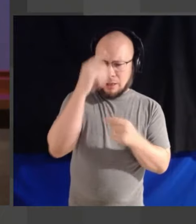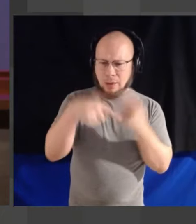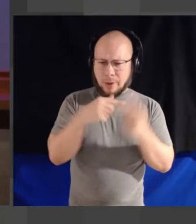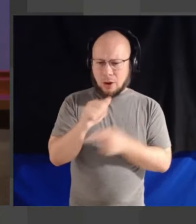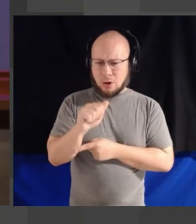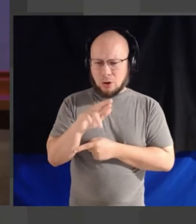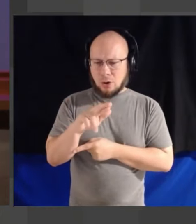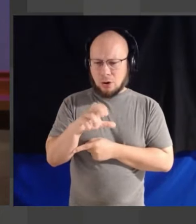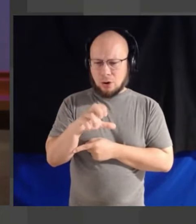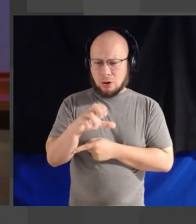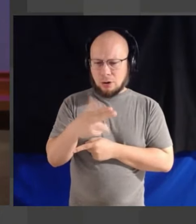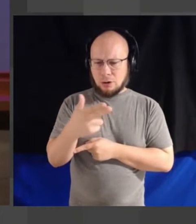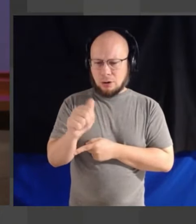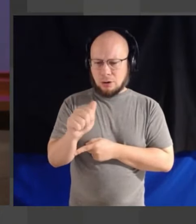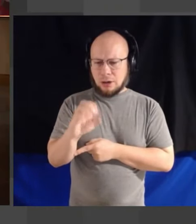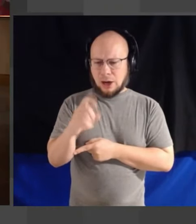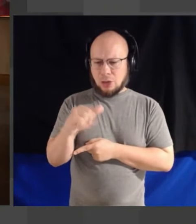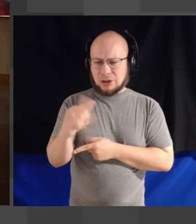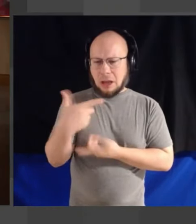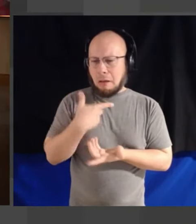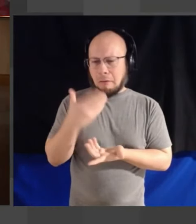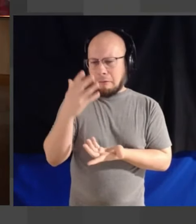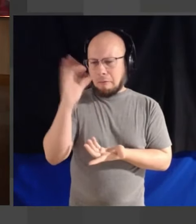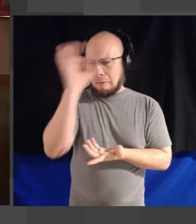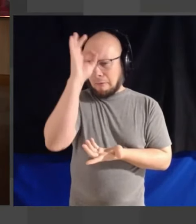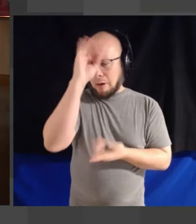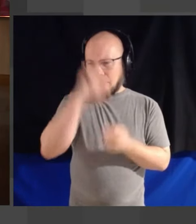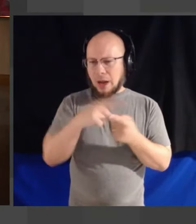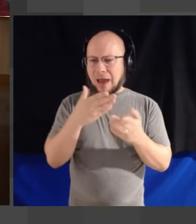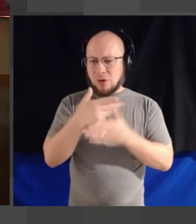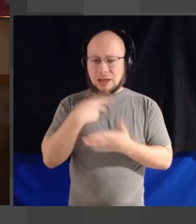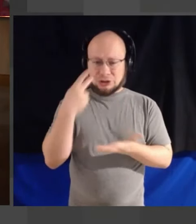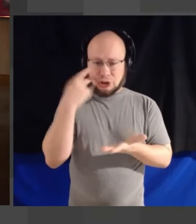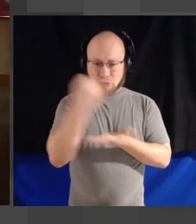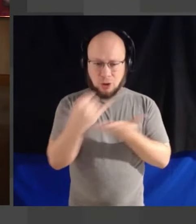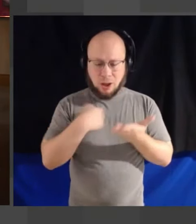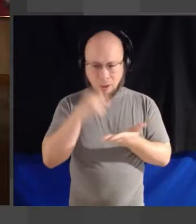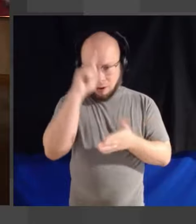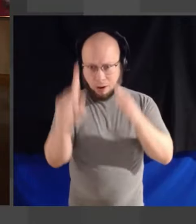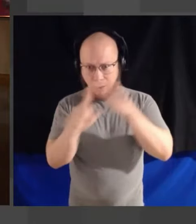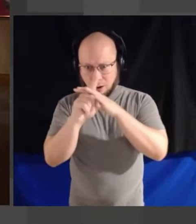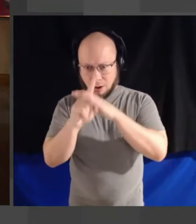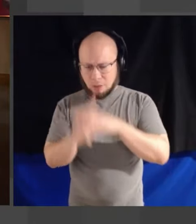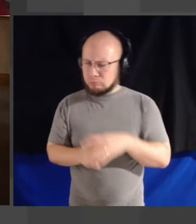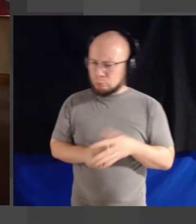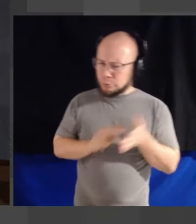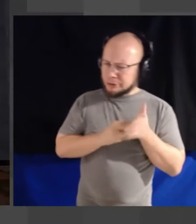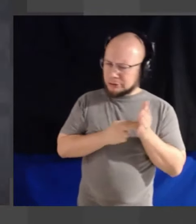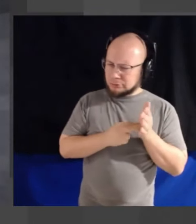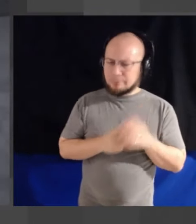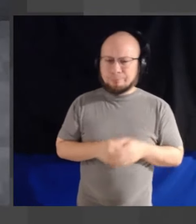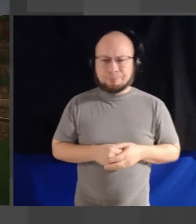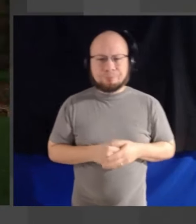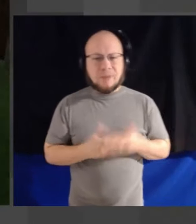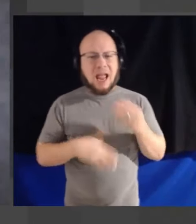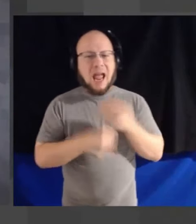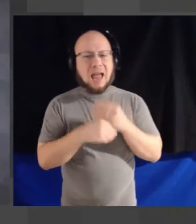WHAT ARCHEOLOGY IN MINECRAFT MEANS. ARCHEOLOGY? YES.